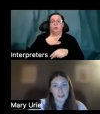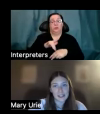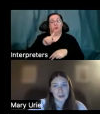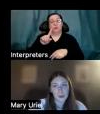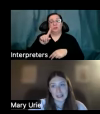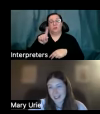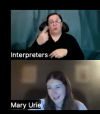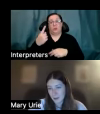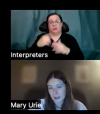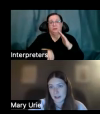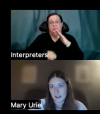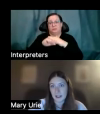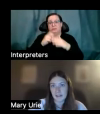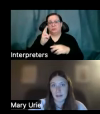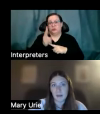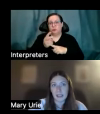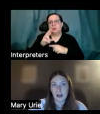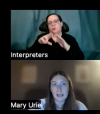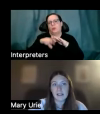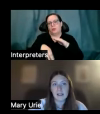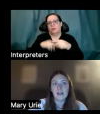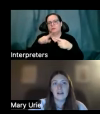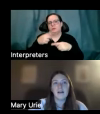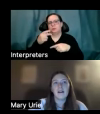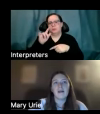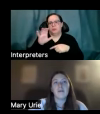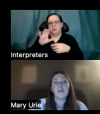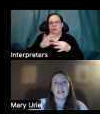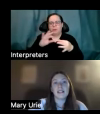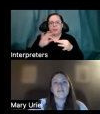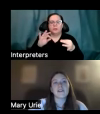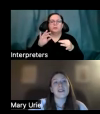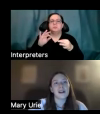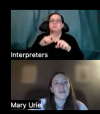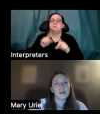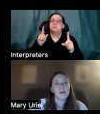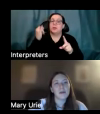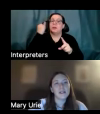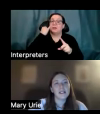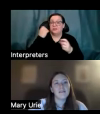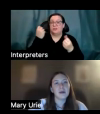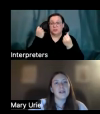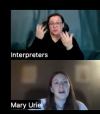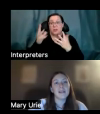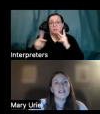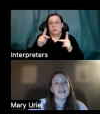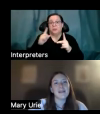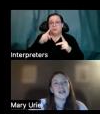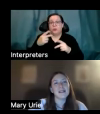minutes or less when you're giving public comment. But if there's a lot of people there to give public comment, they may